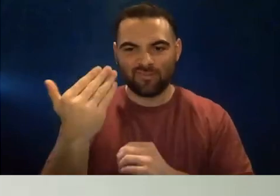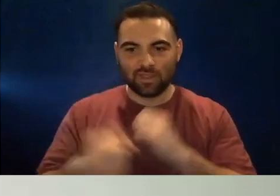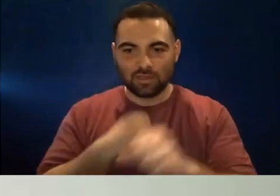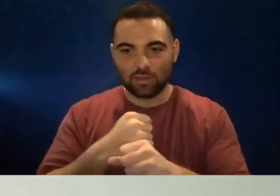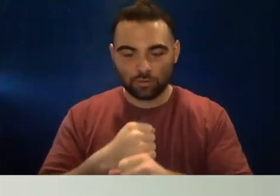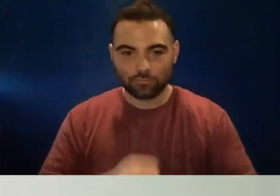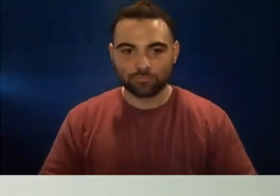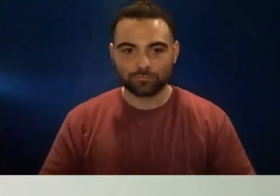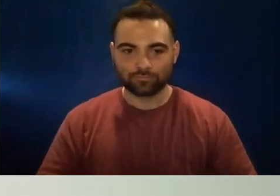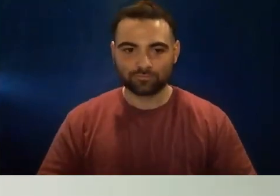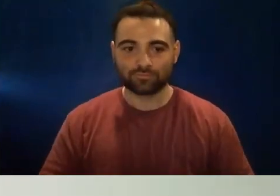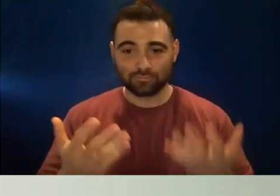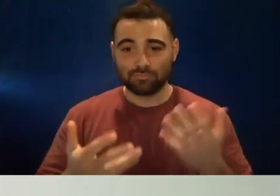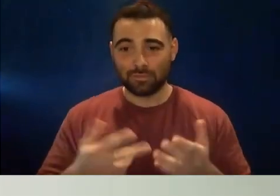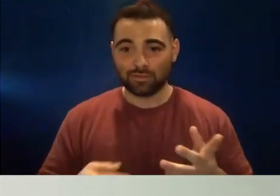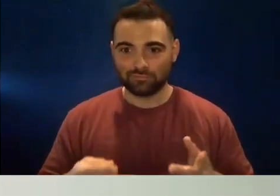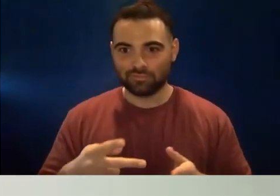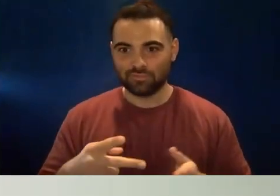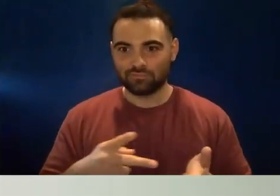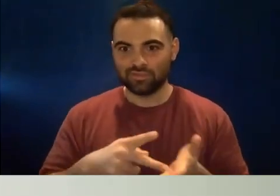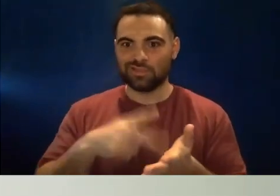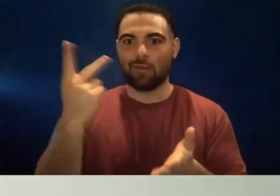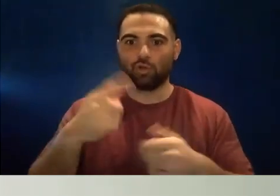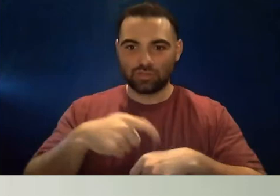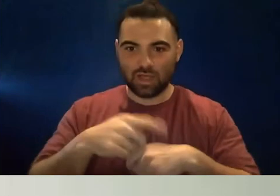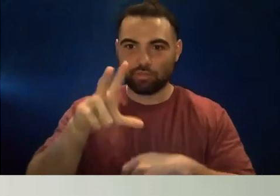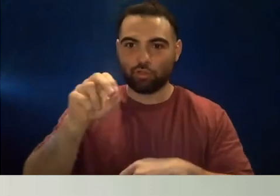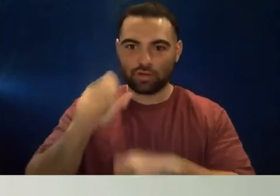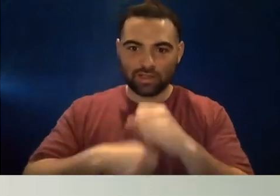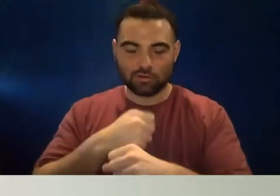It might take twice as long, but I don't think advocates